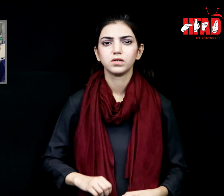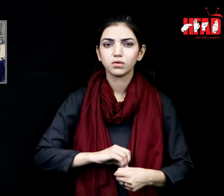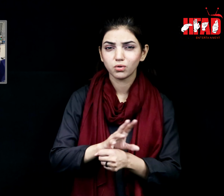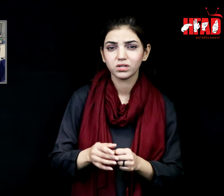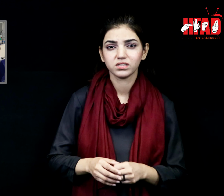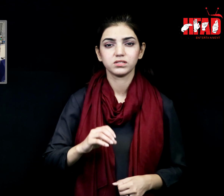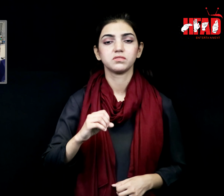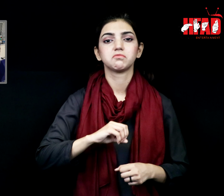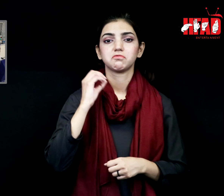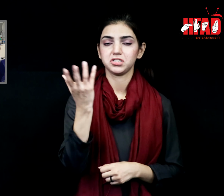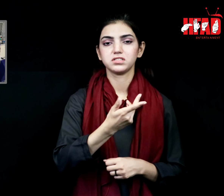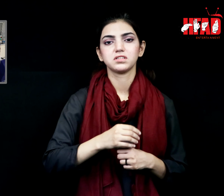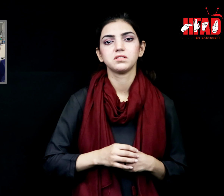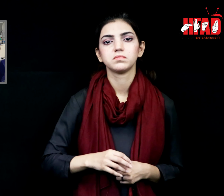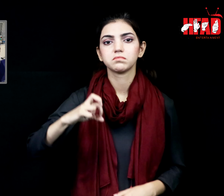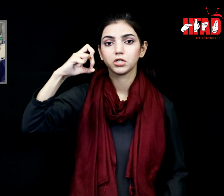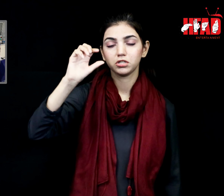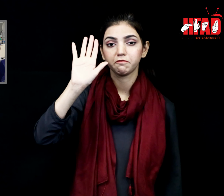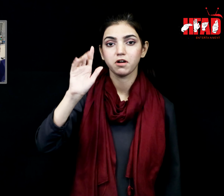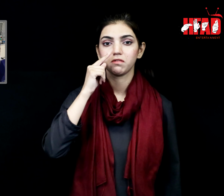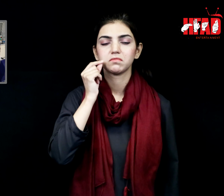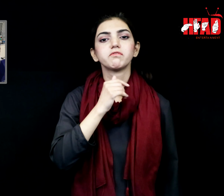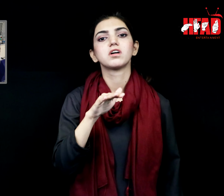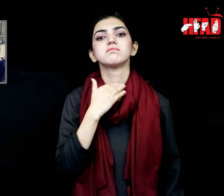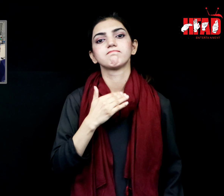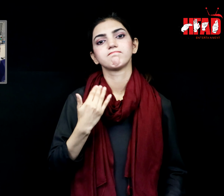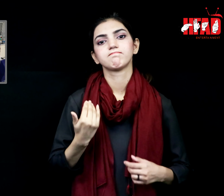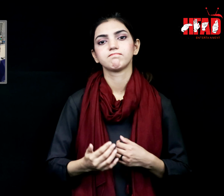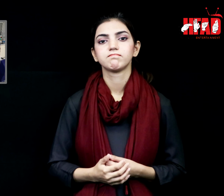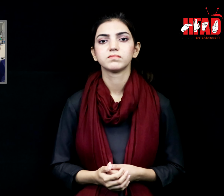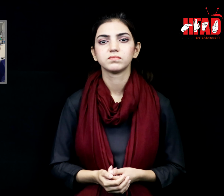Across the country, 85 people died due to Coronavirus.